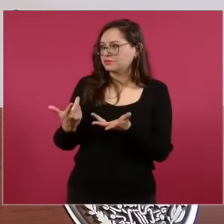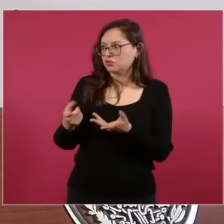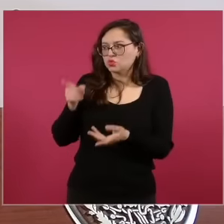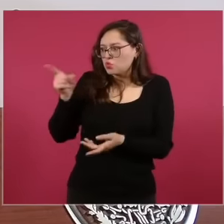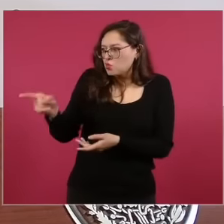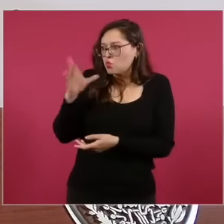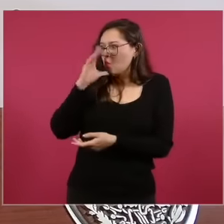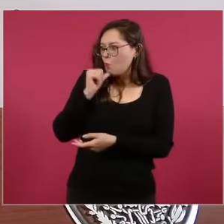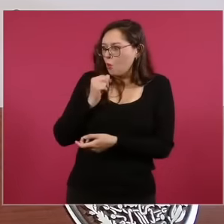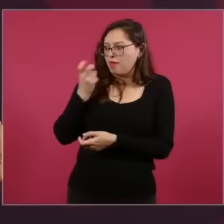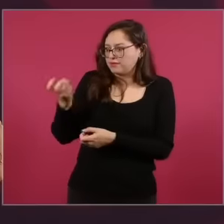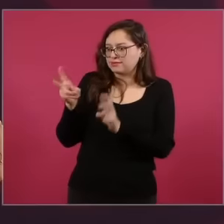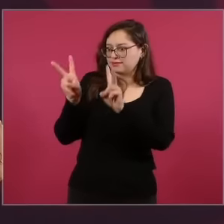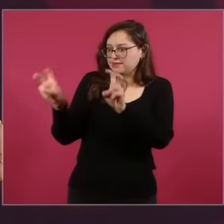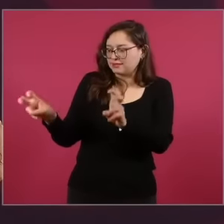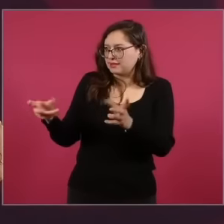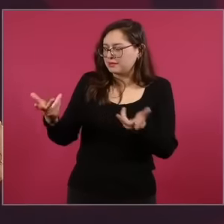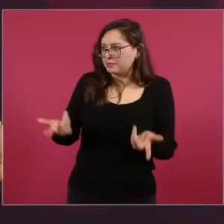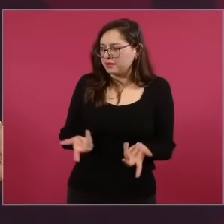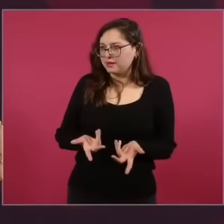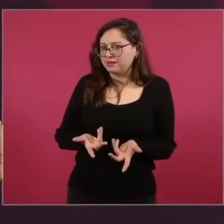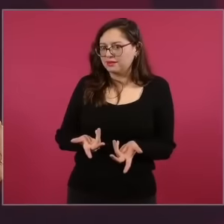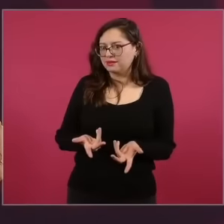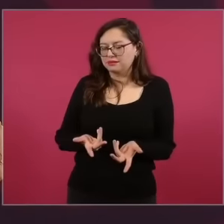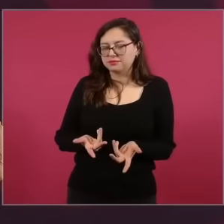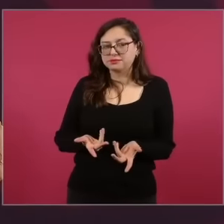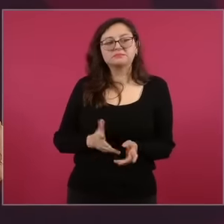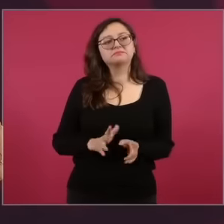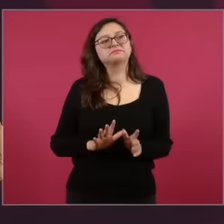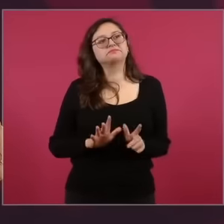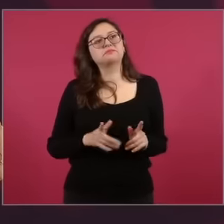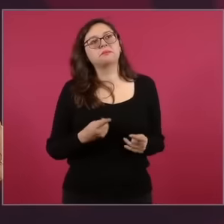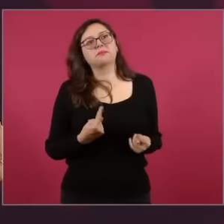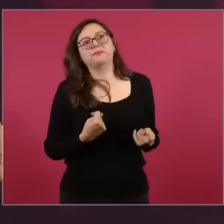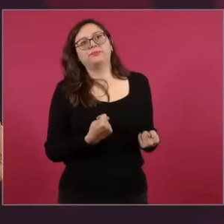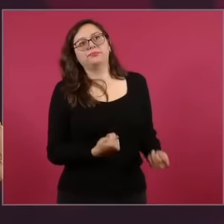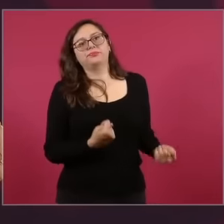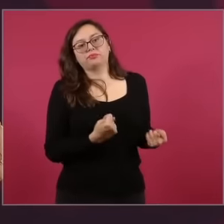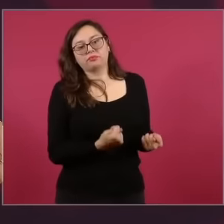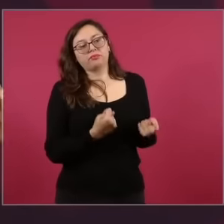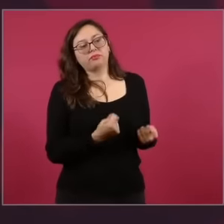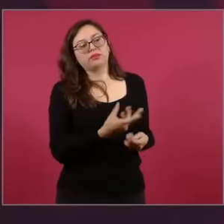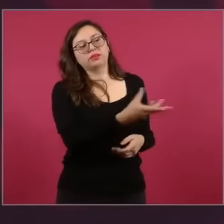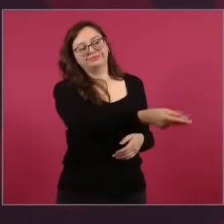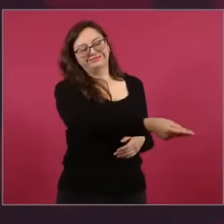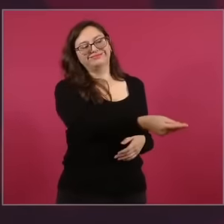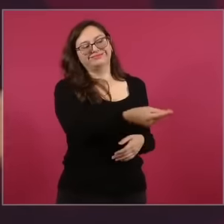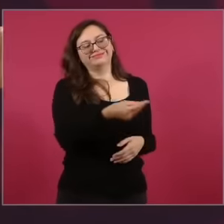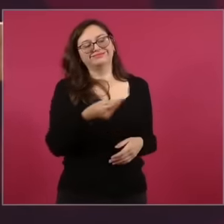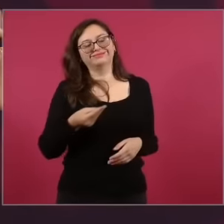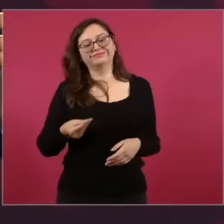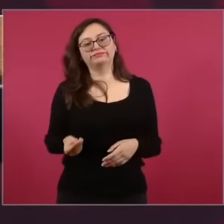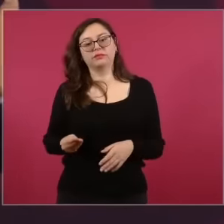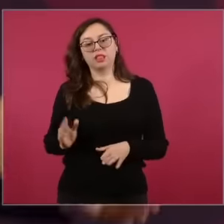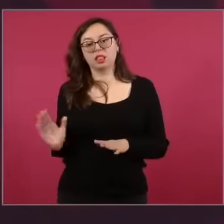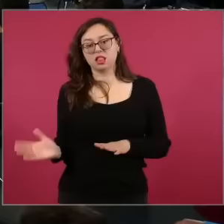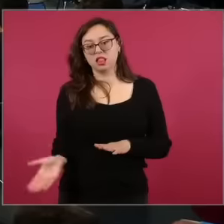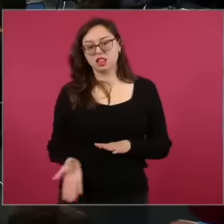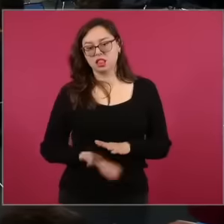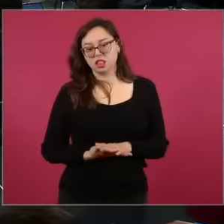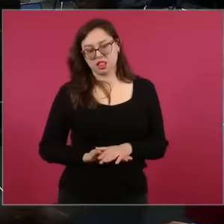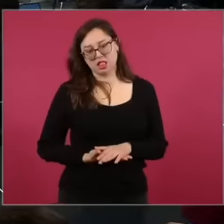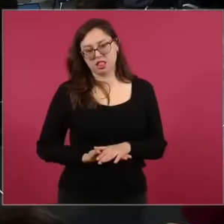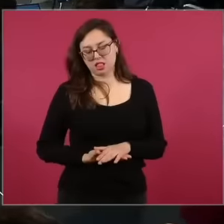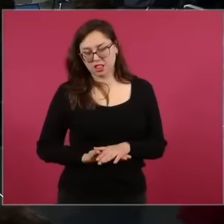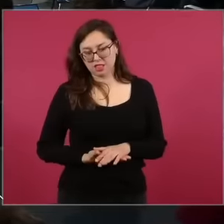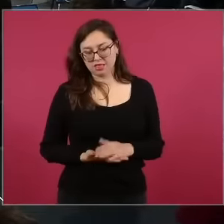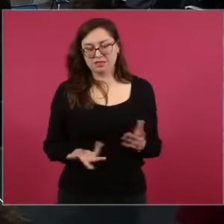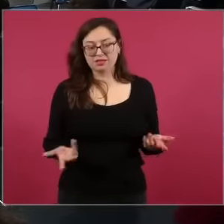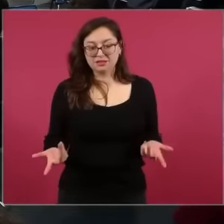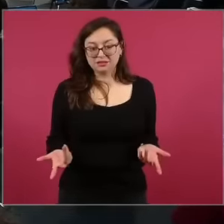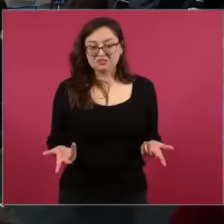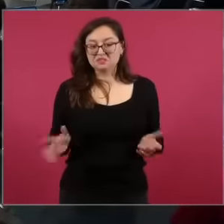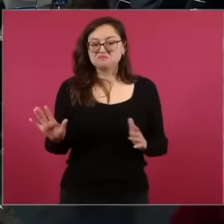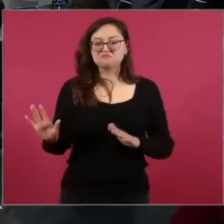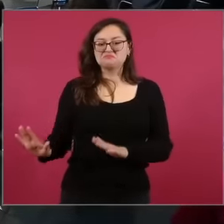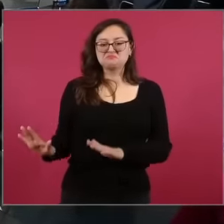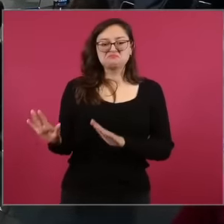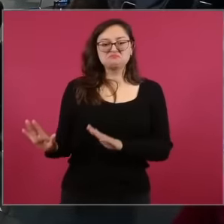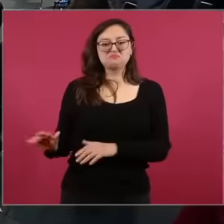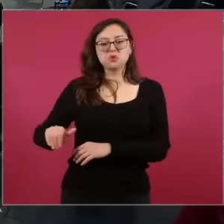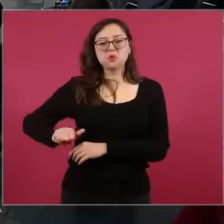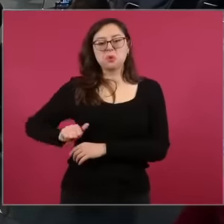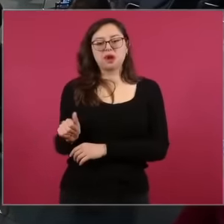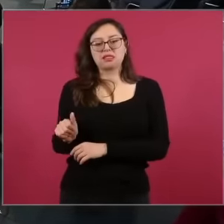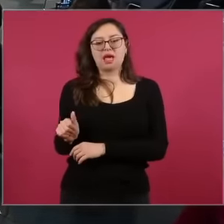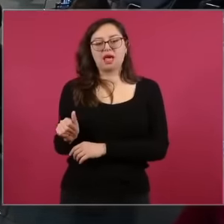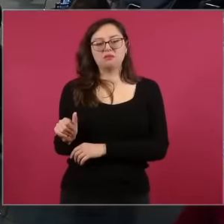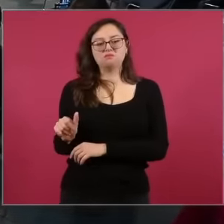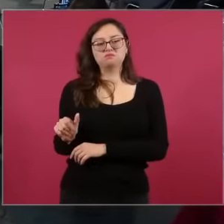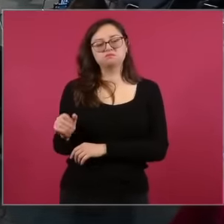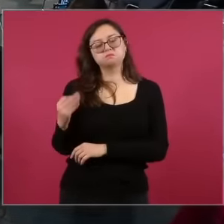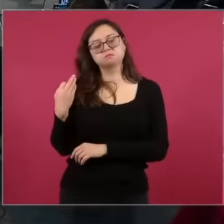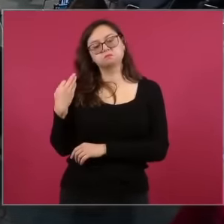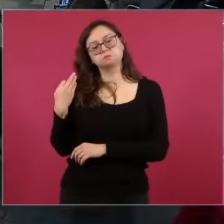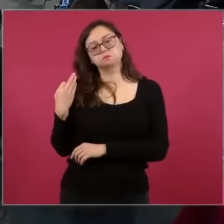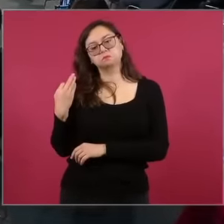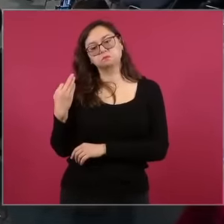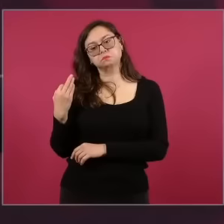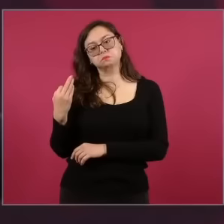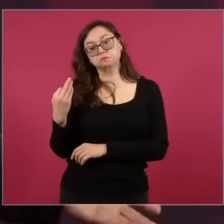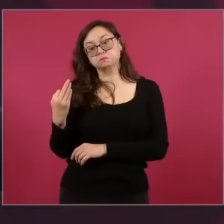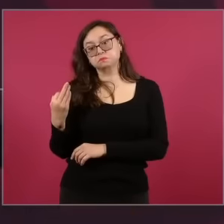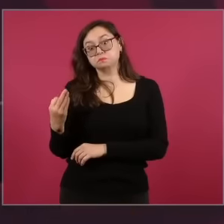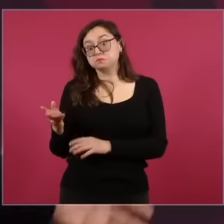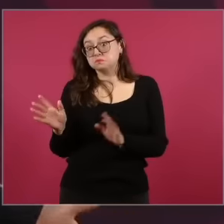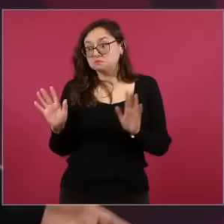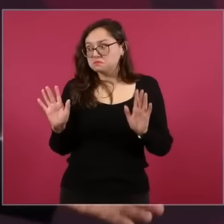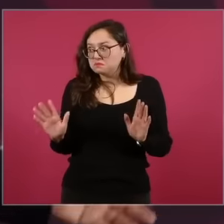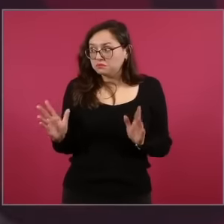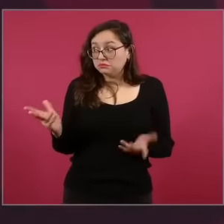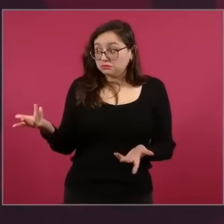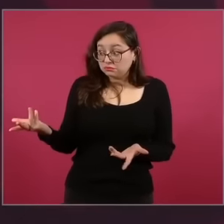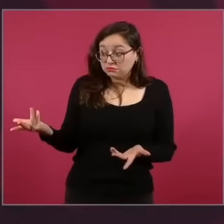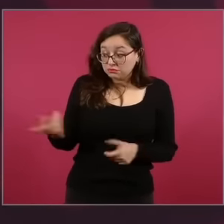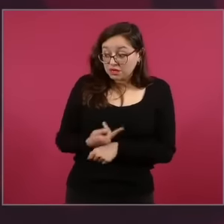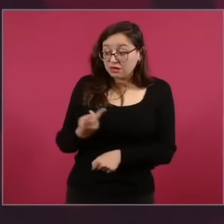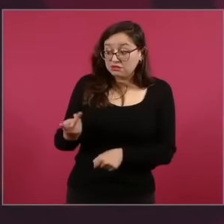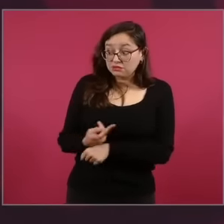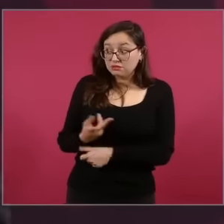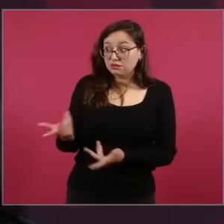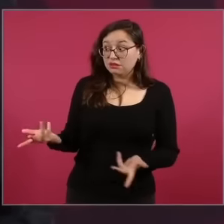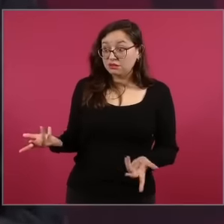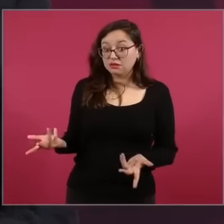in that matter, however they gave him entry and there they have it, they are waiting for this one